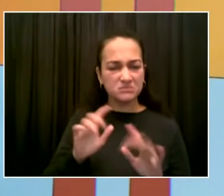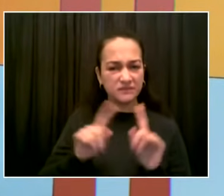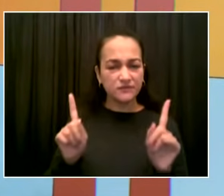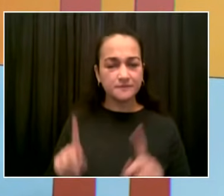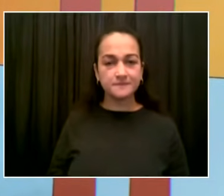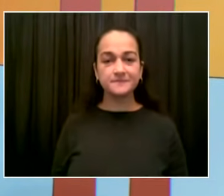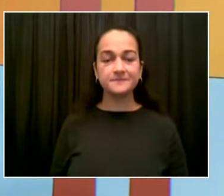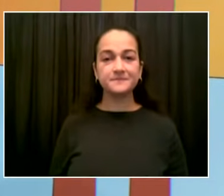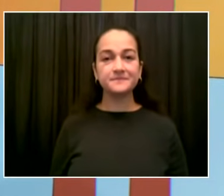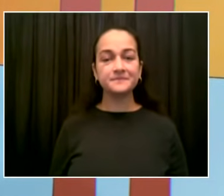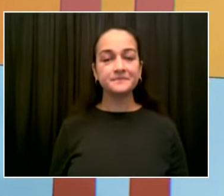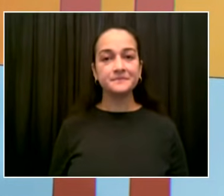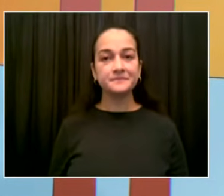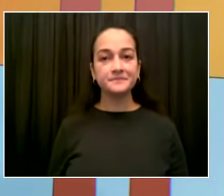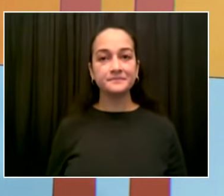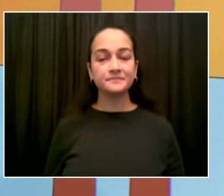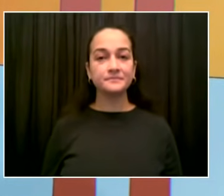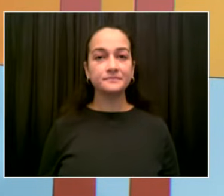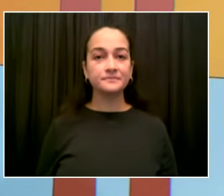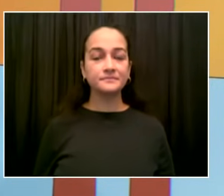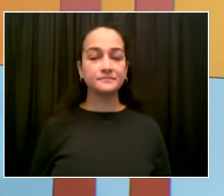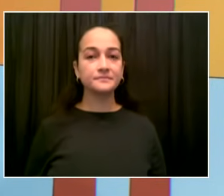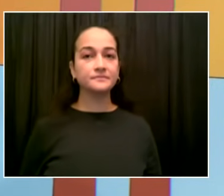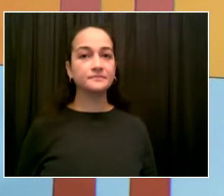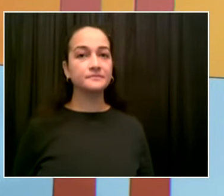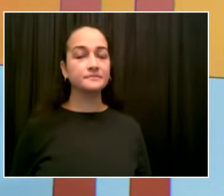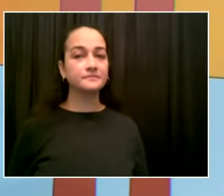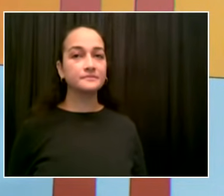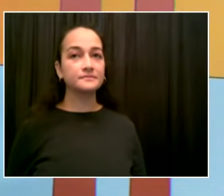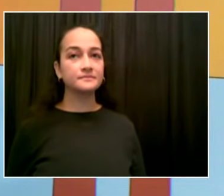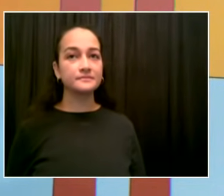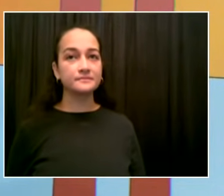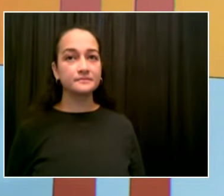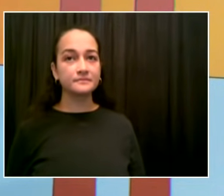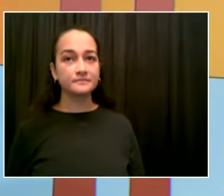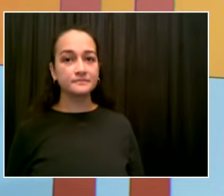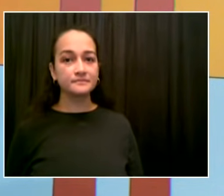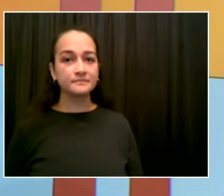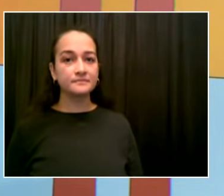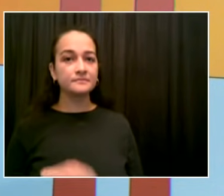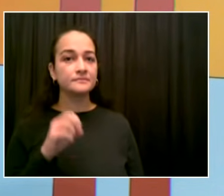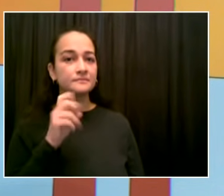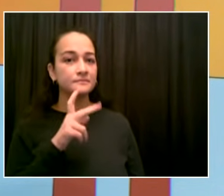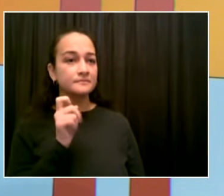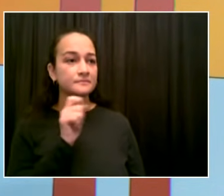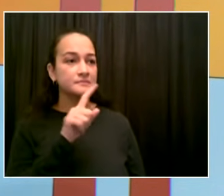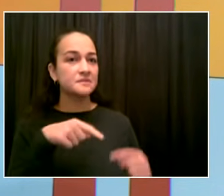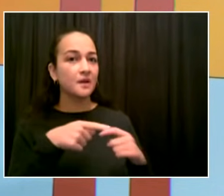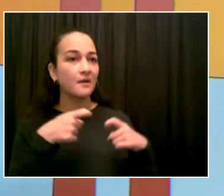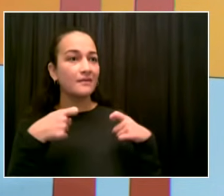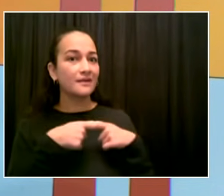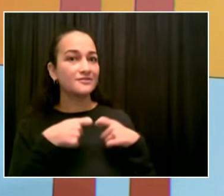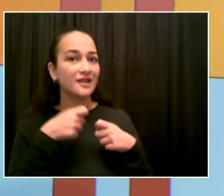I WANTED TO GO BACK TO YOUR ANNOUNCEMENT ABOUT THE ELECTRIC VEHICLES. CAN YOU GIVE US